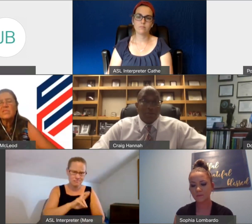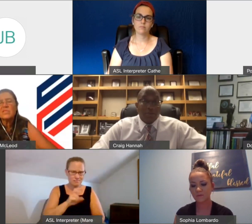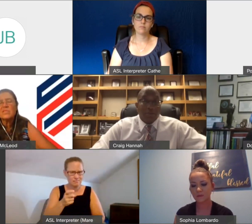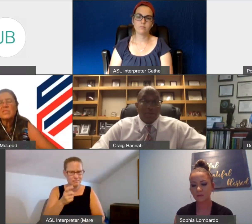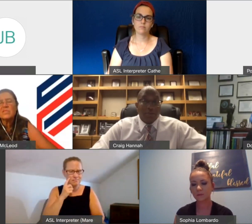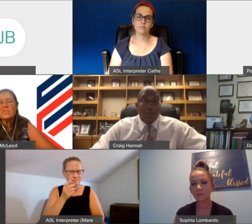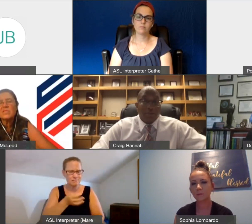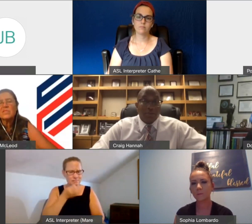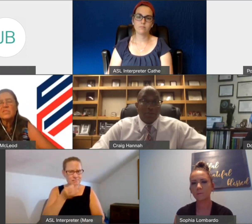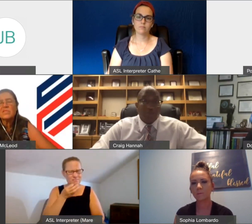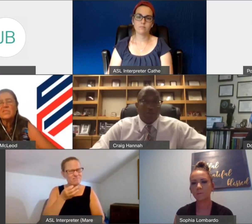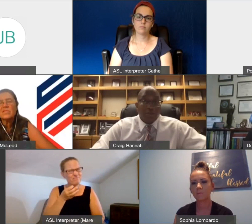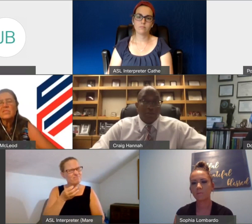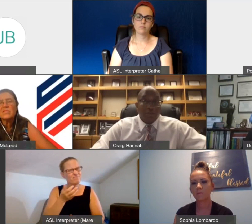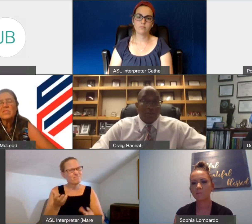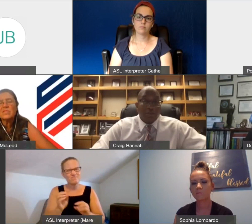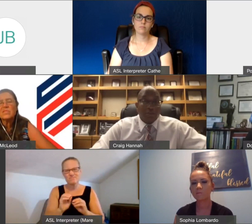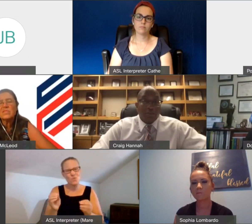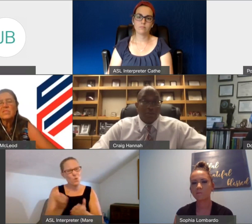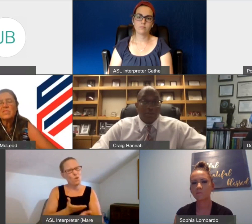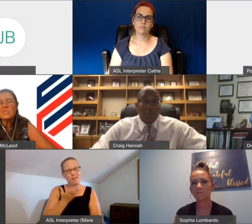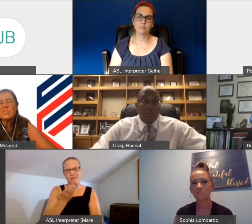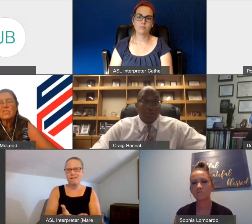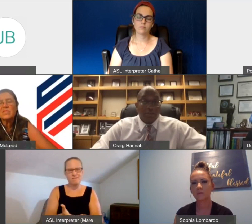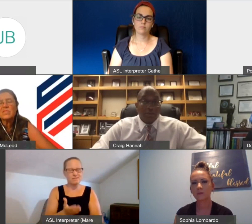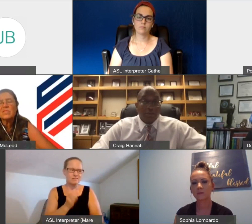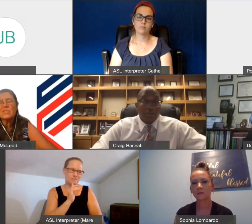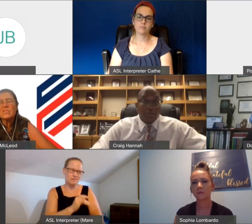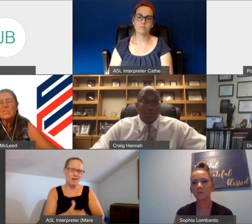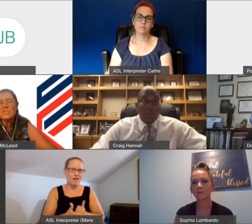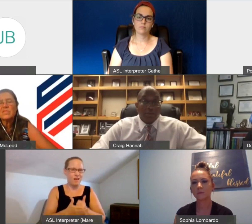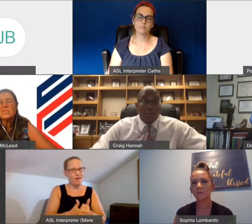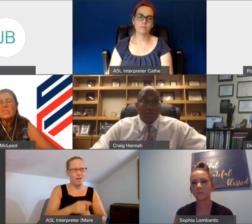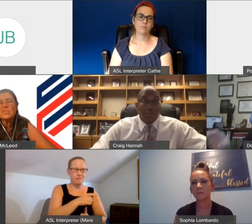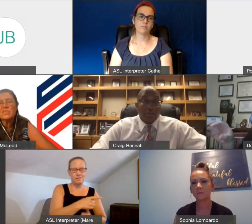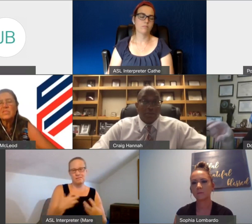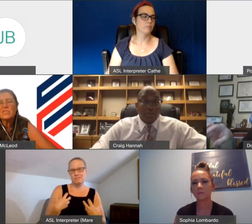any scientific evidence anywhere that that would be an appropriate medical decision but you don't make